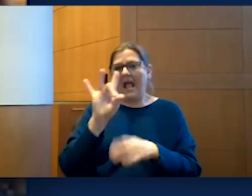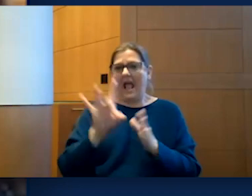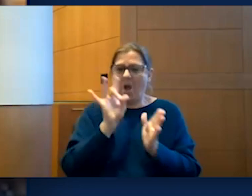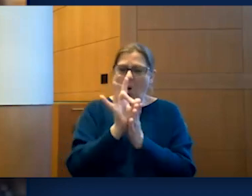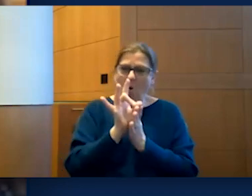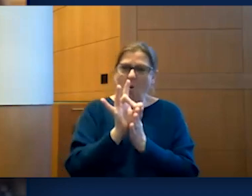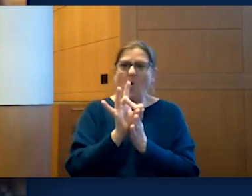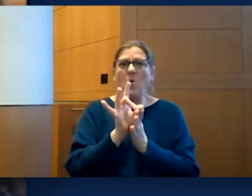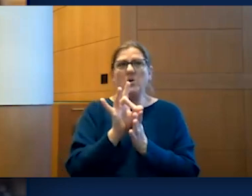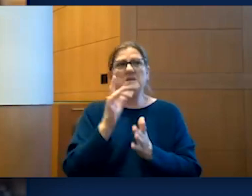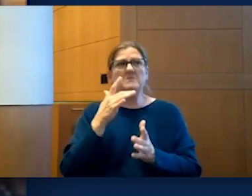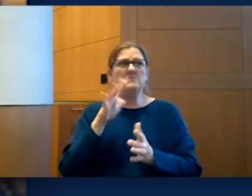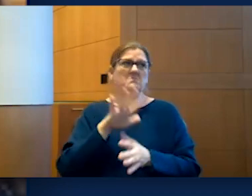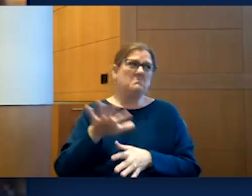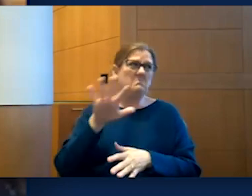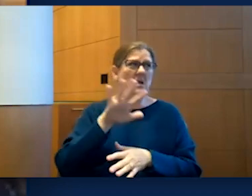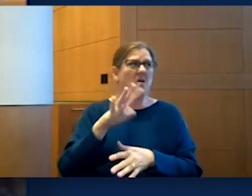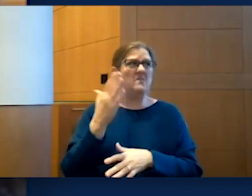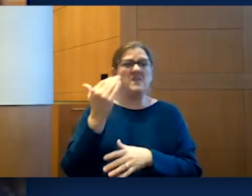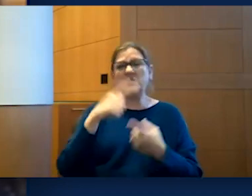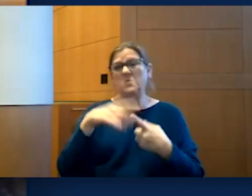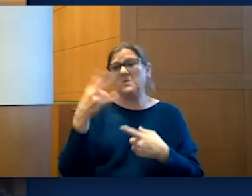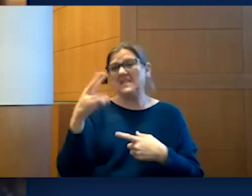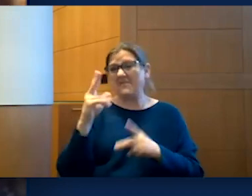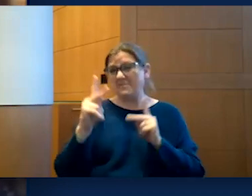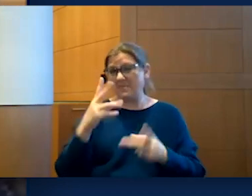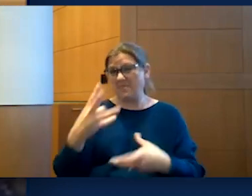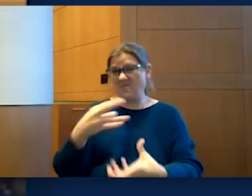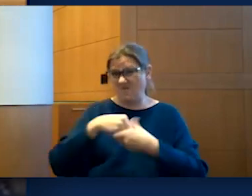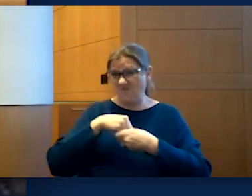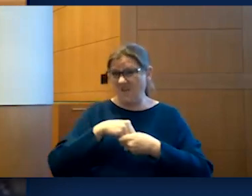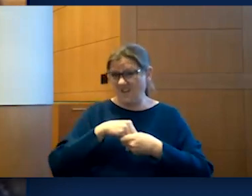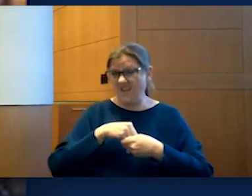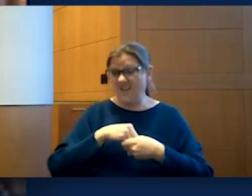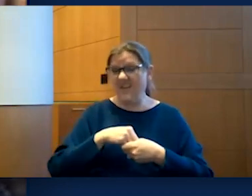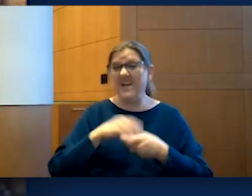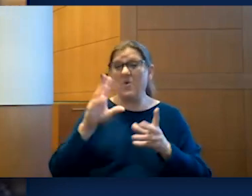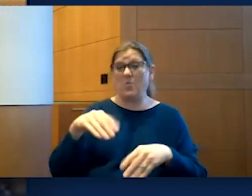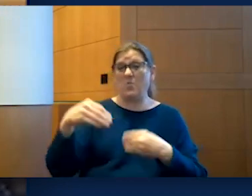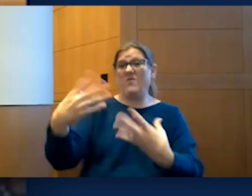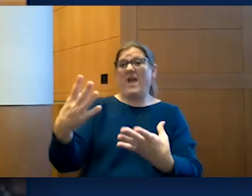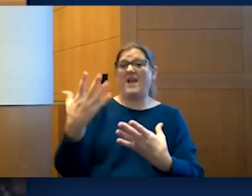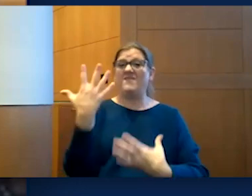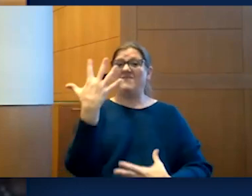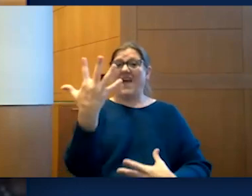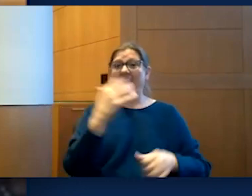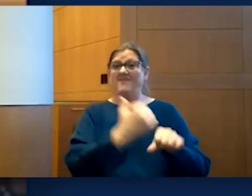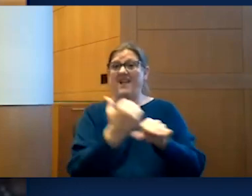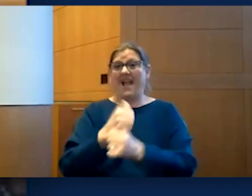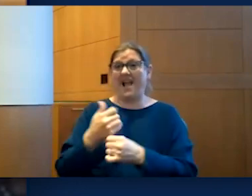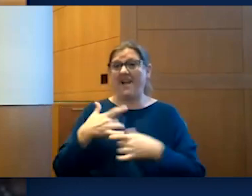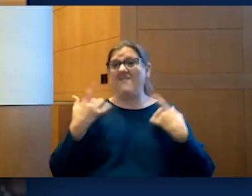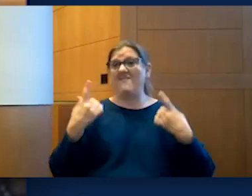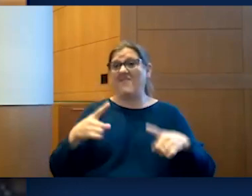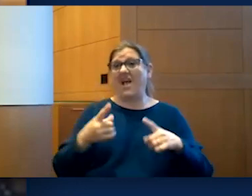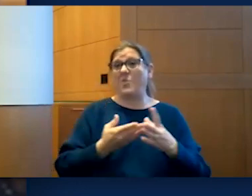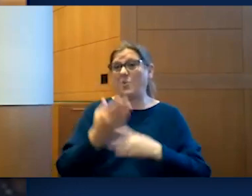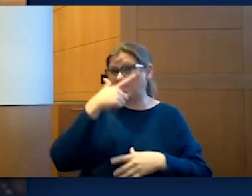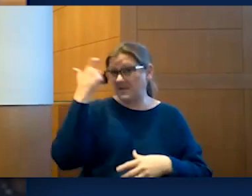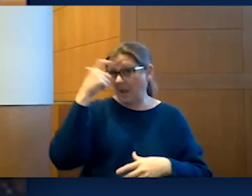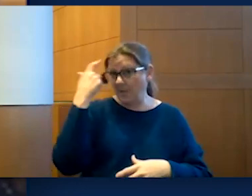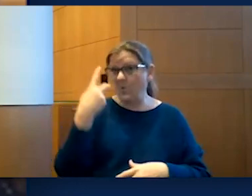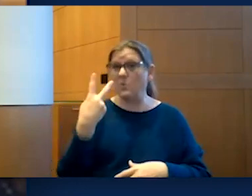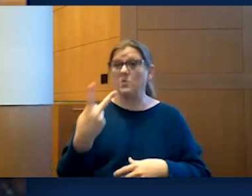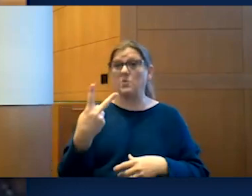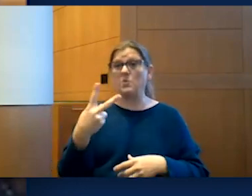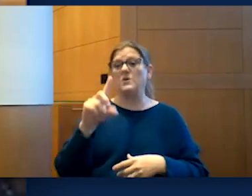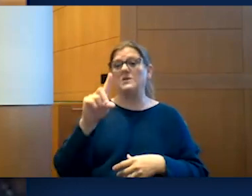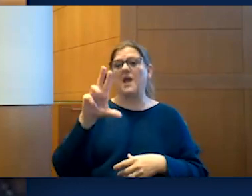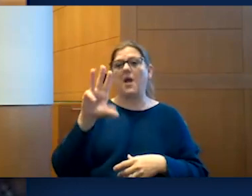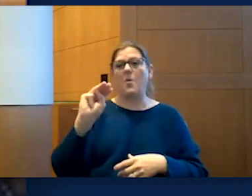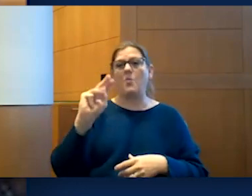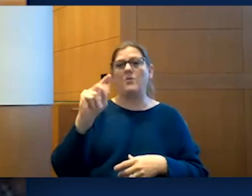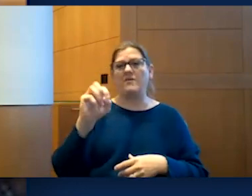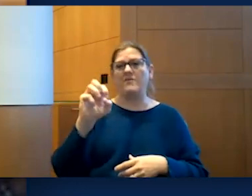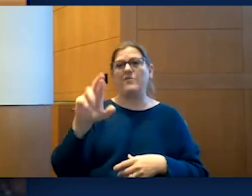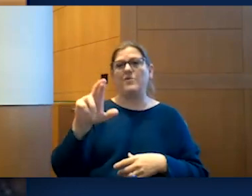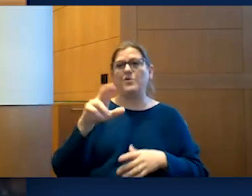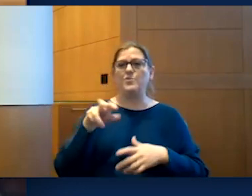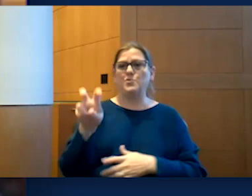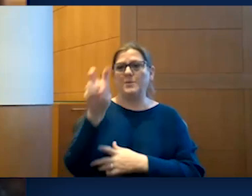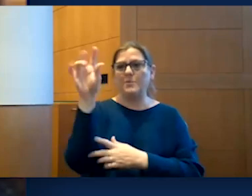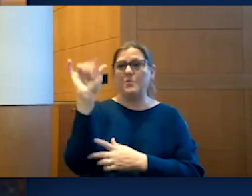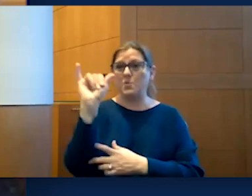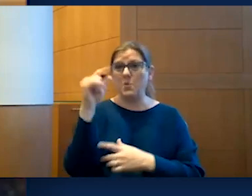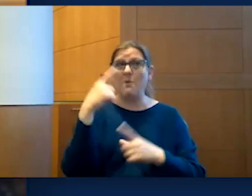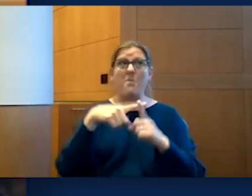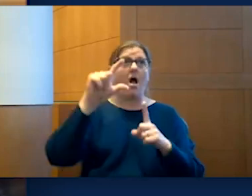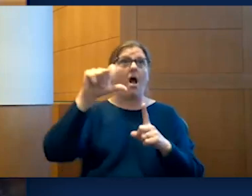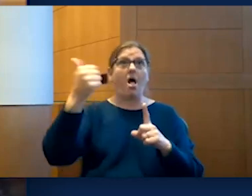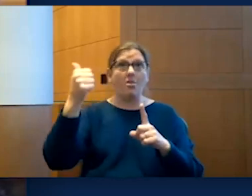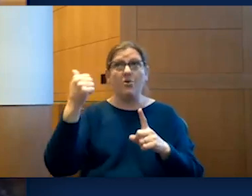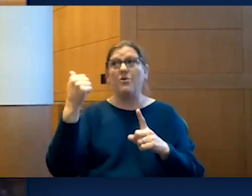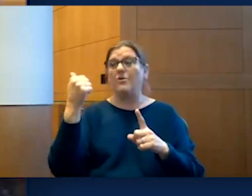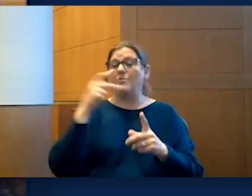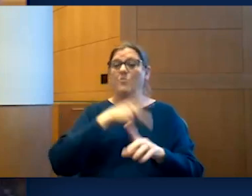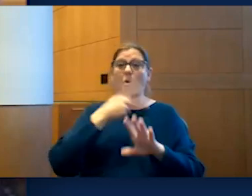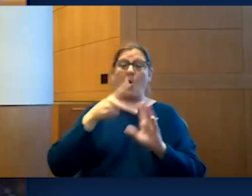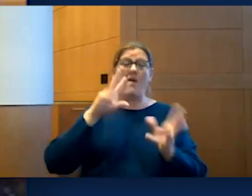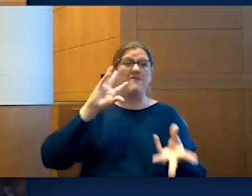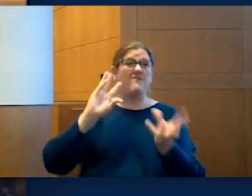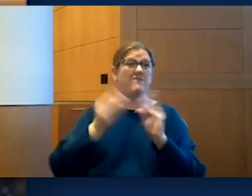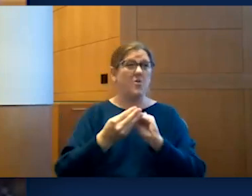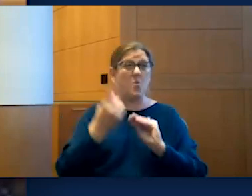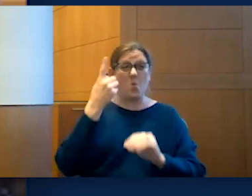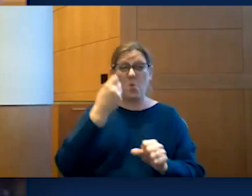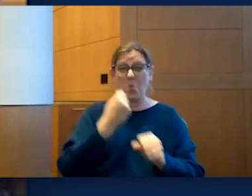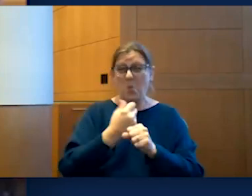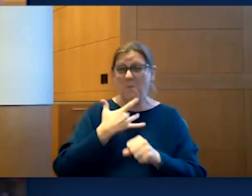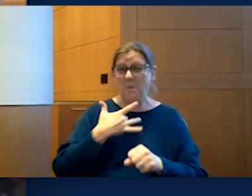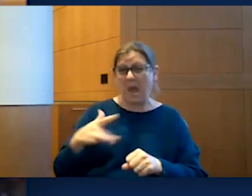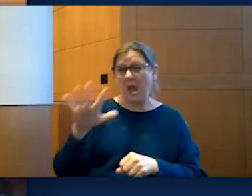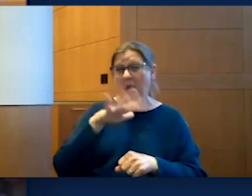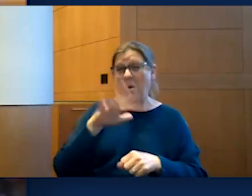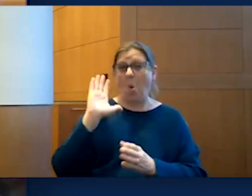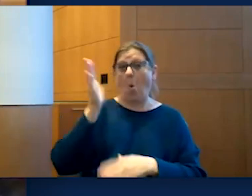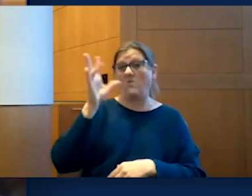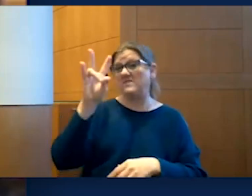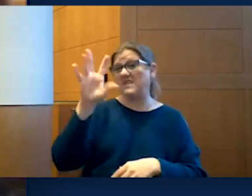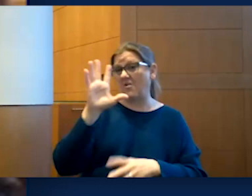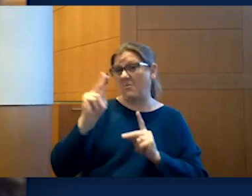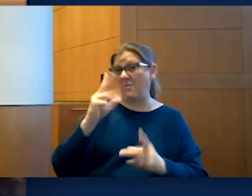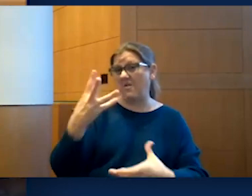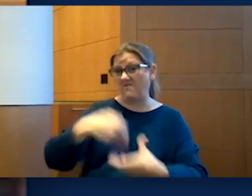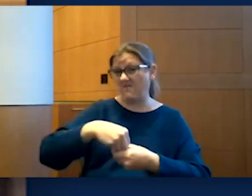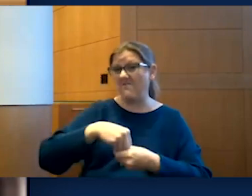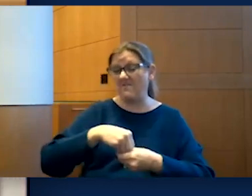That's on top of all the...